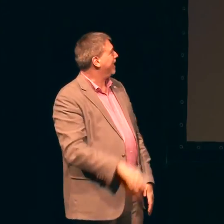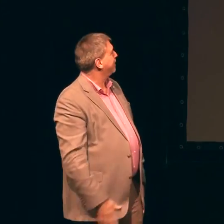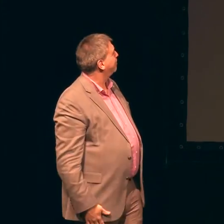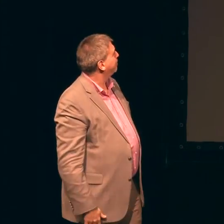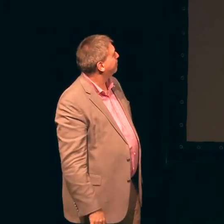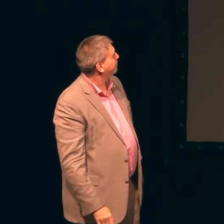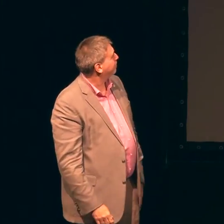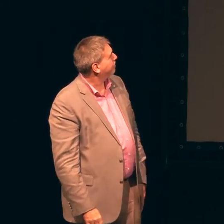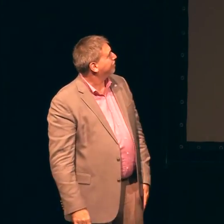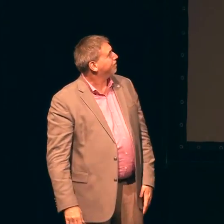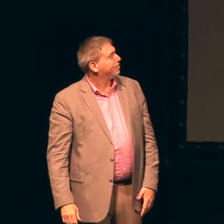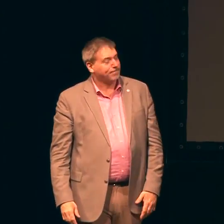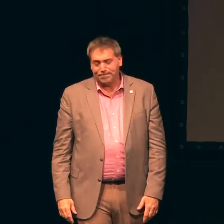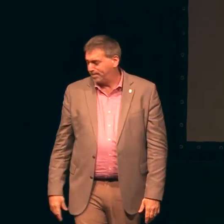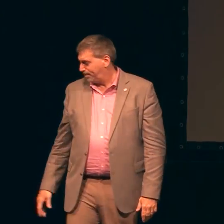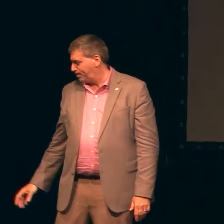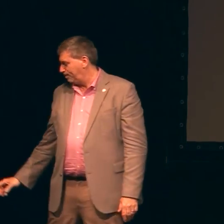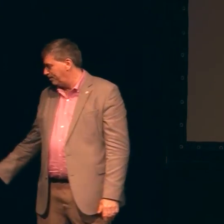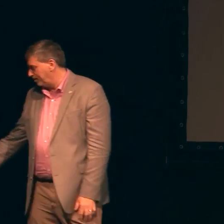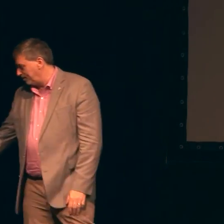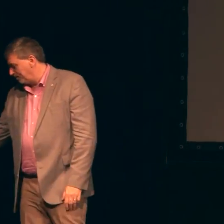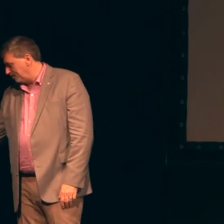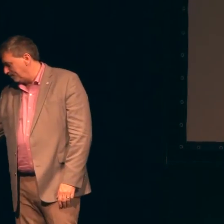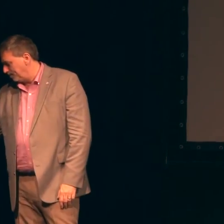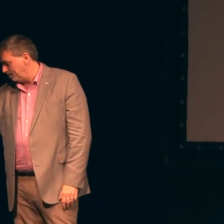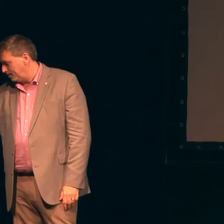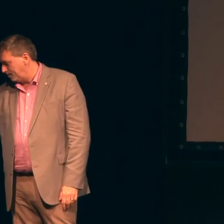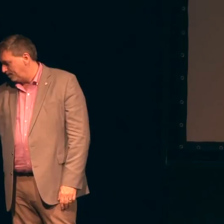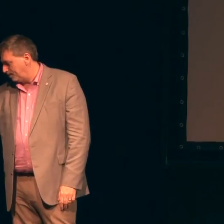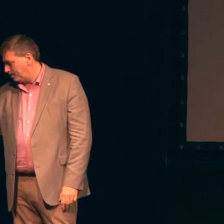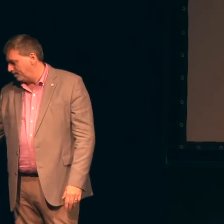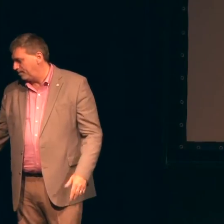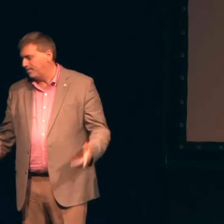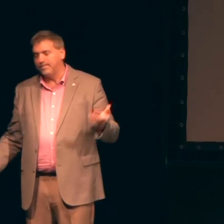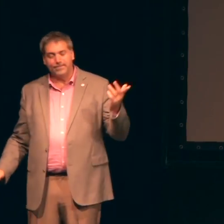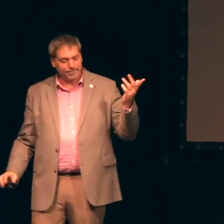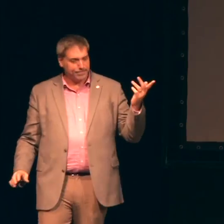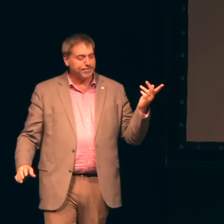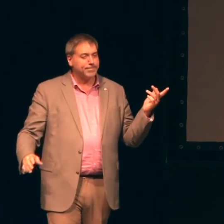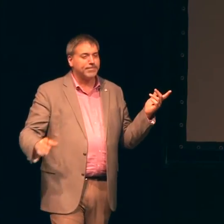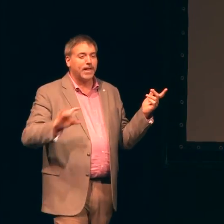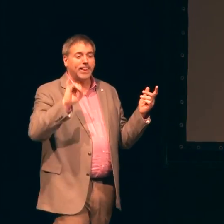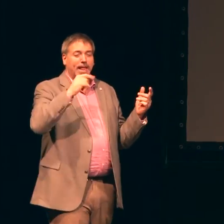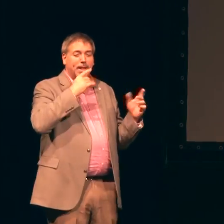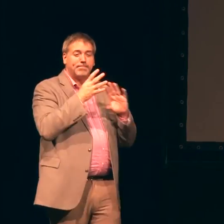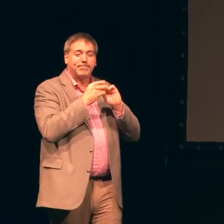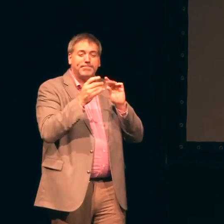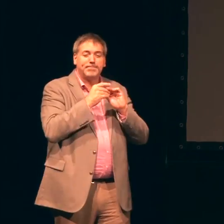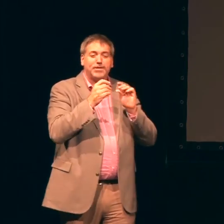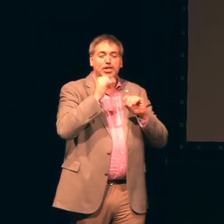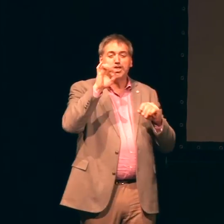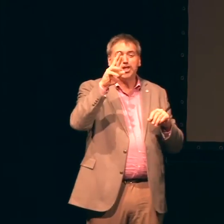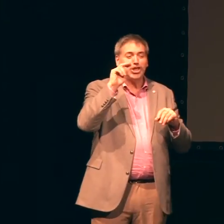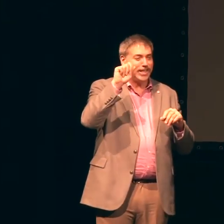of who we work with everyday. Like I was